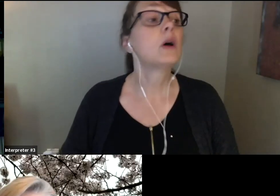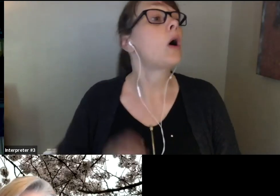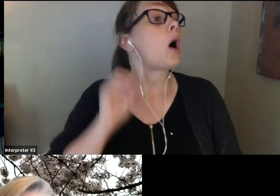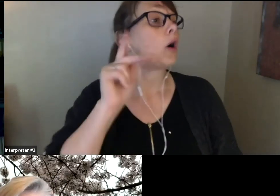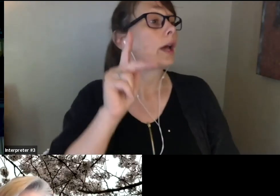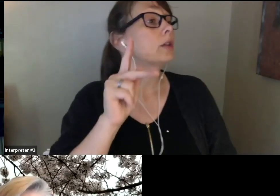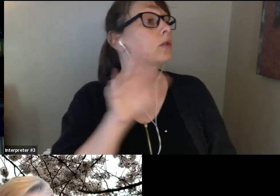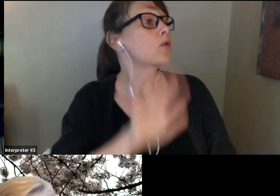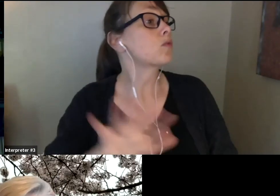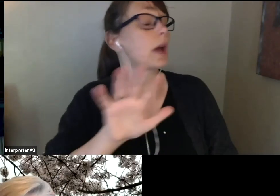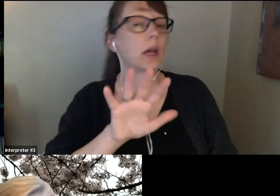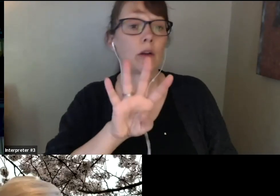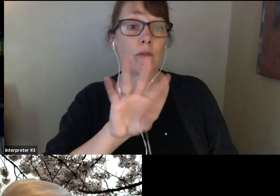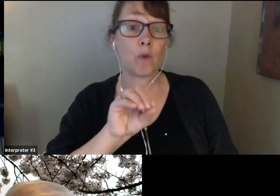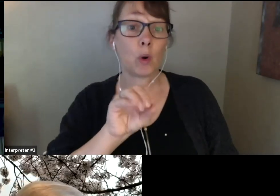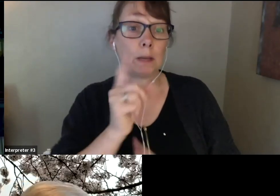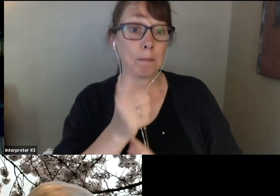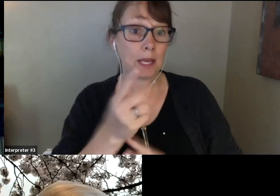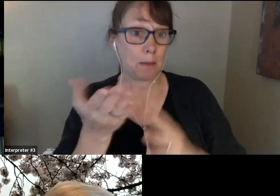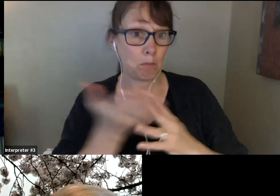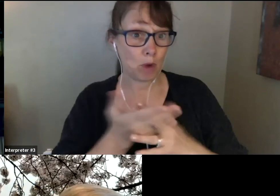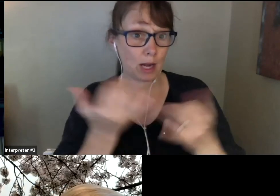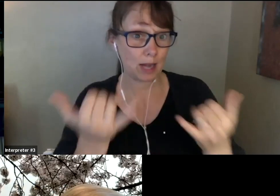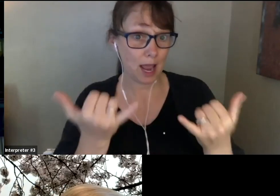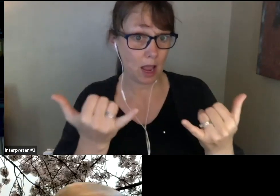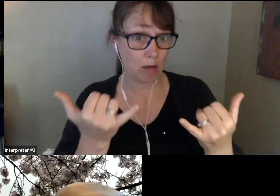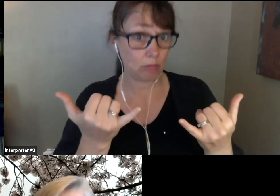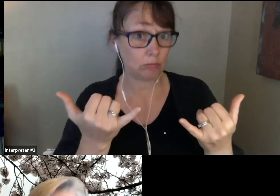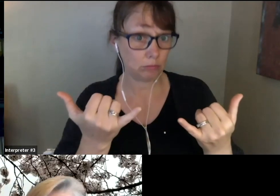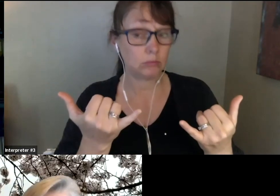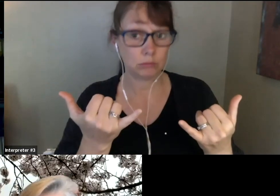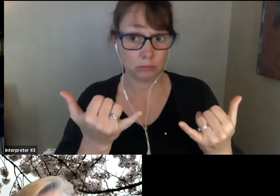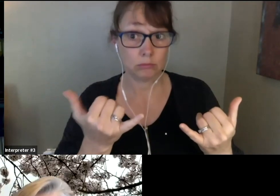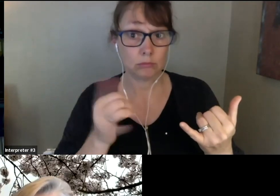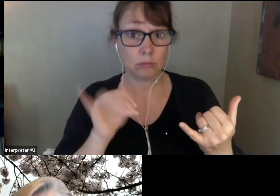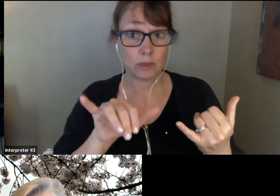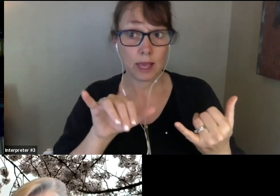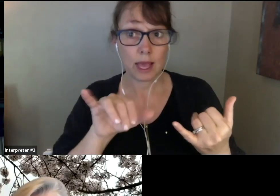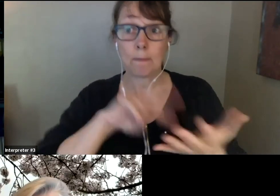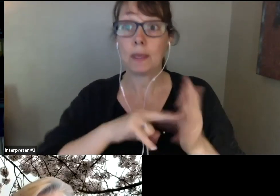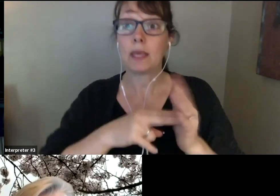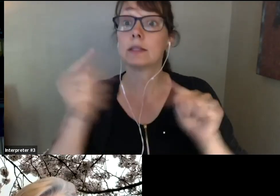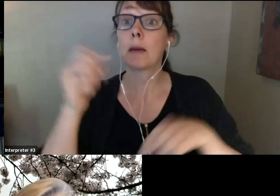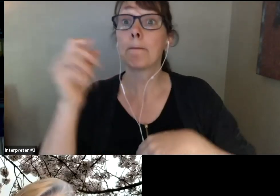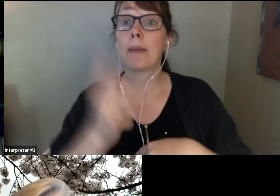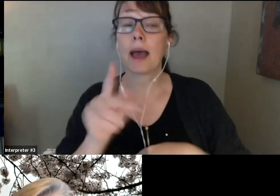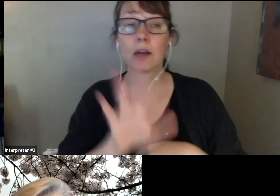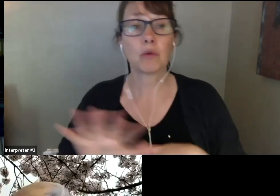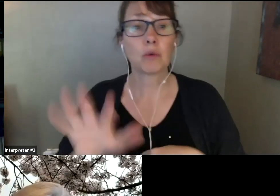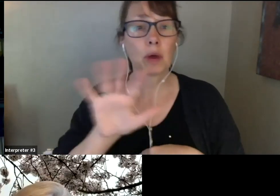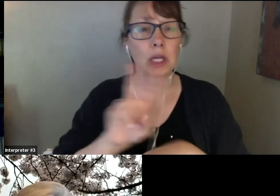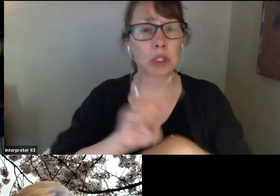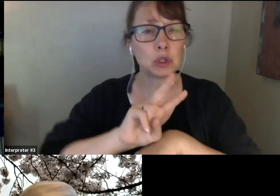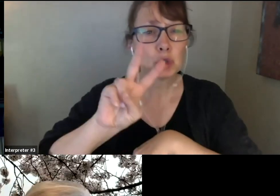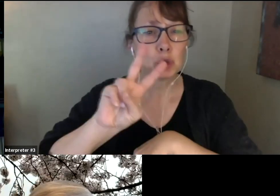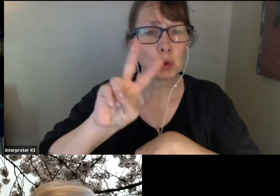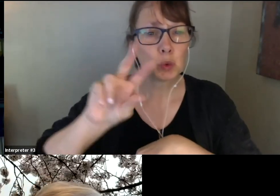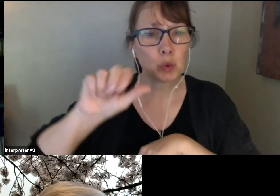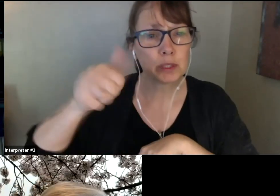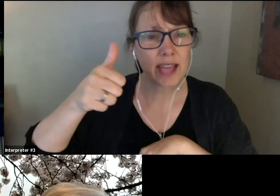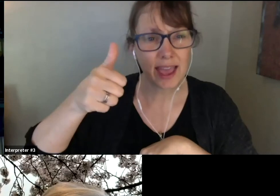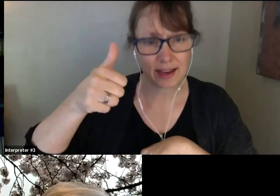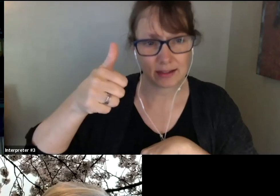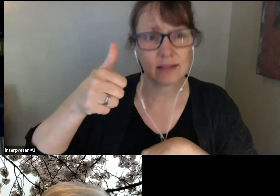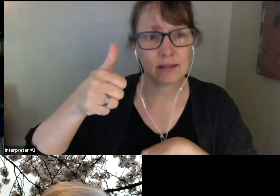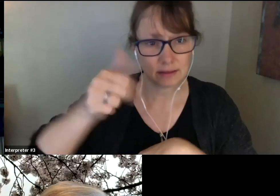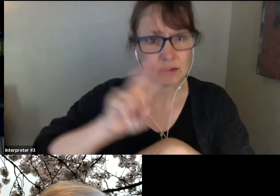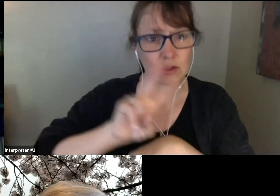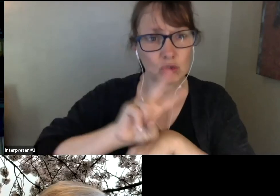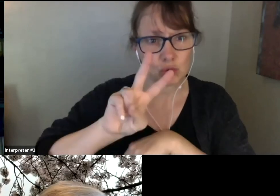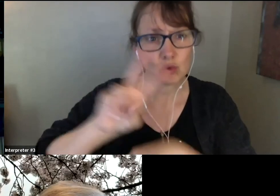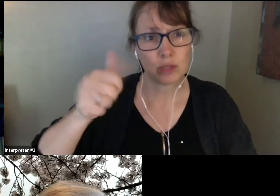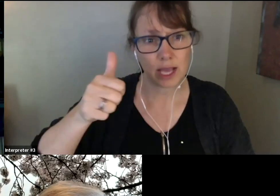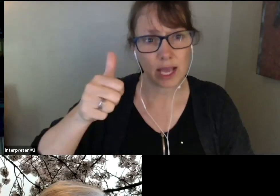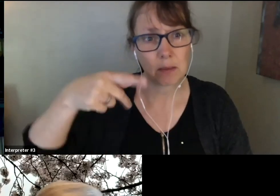a 40-minute break. And that would put us back here at about 2:10 p.m. Eastern Time. Would